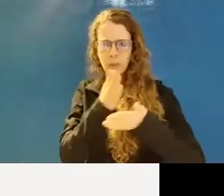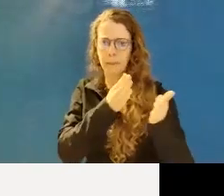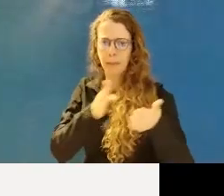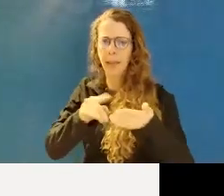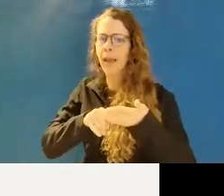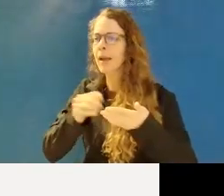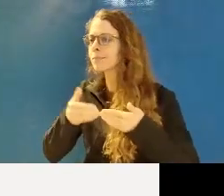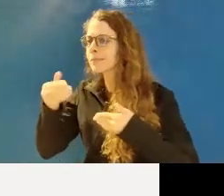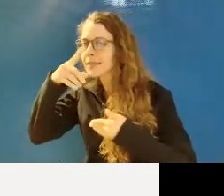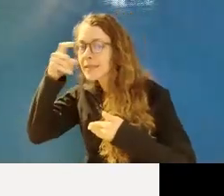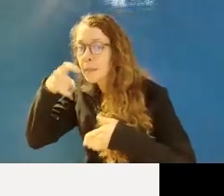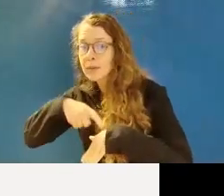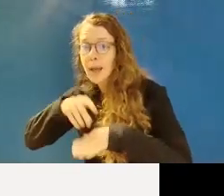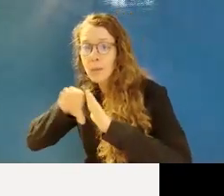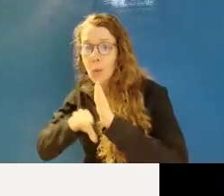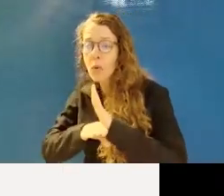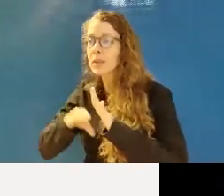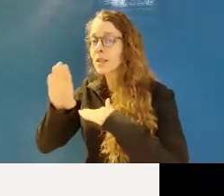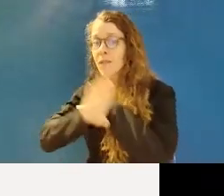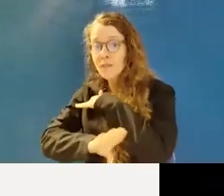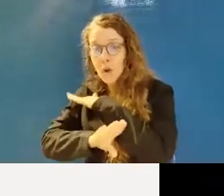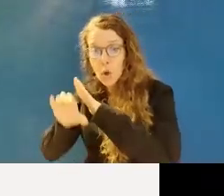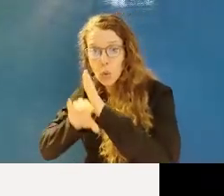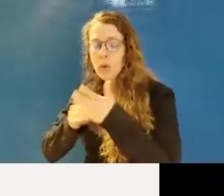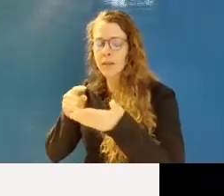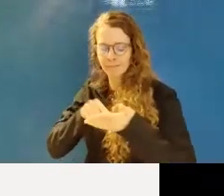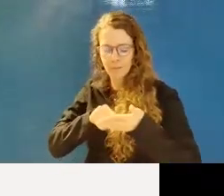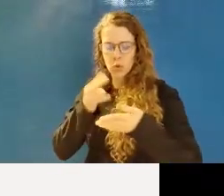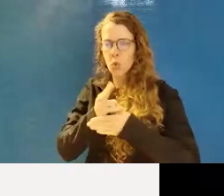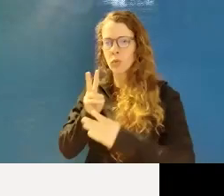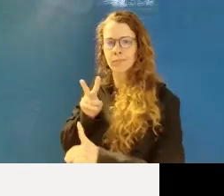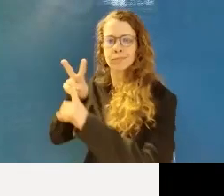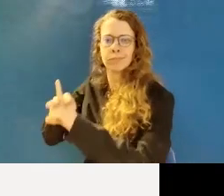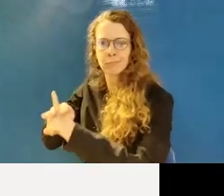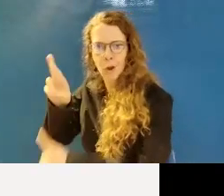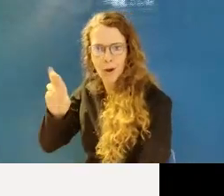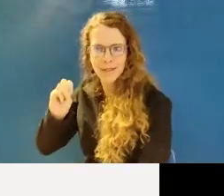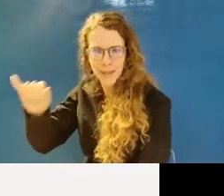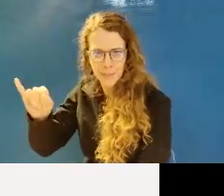or fall courses. Additionally, the State Chancellor's office as well